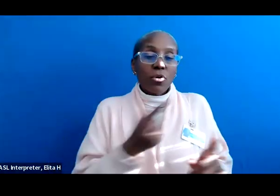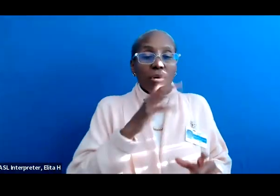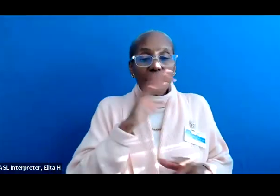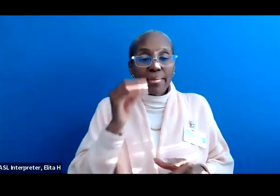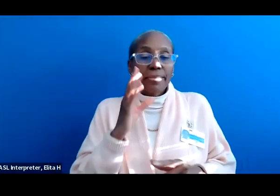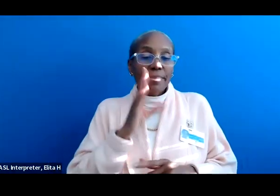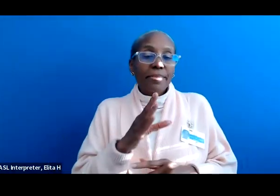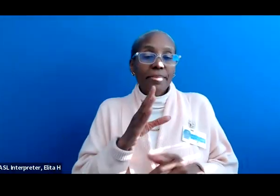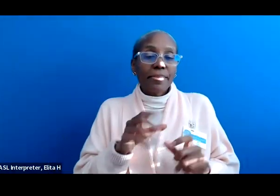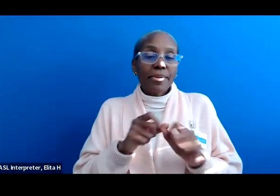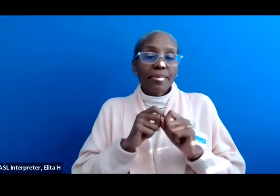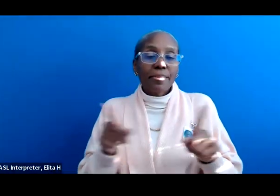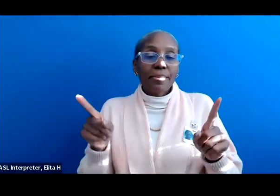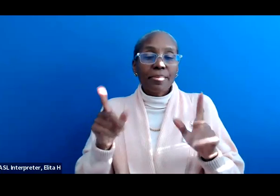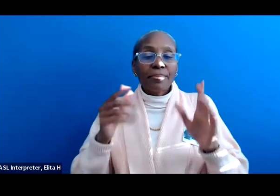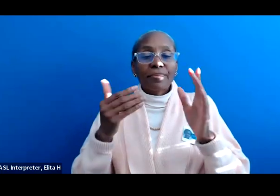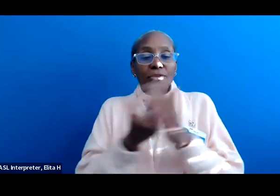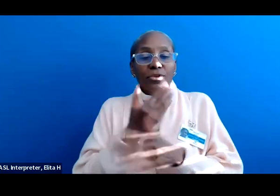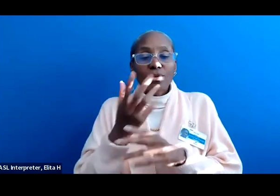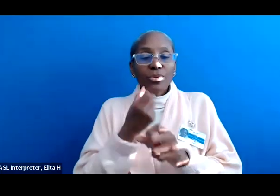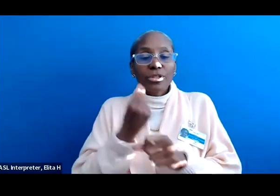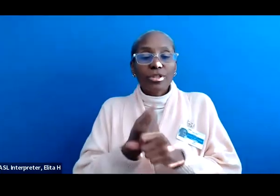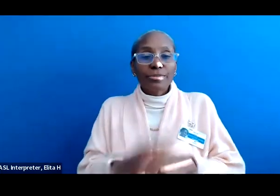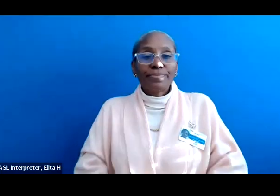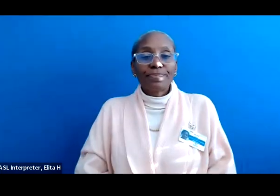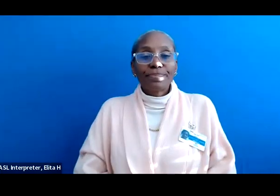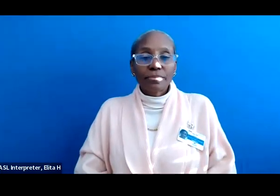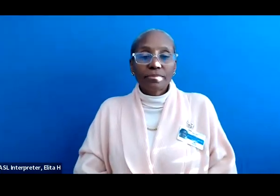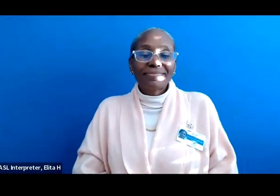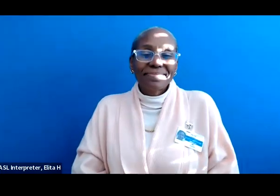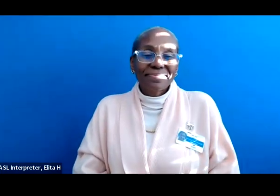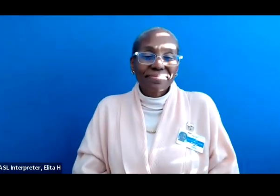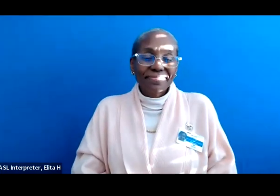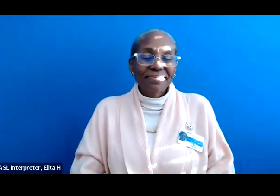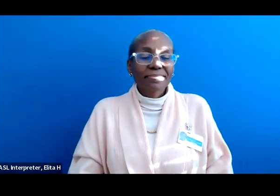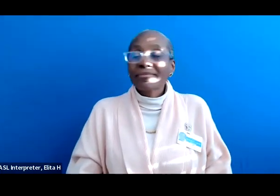to be releasing in the new year forbid if we don't have another